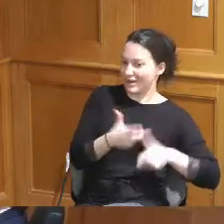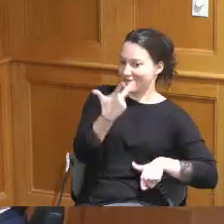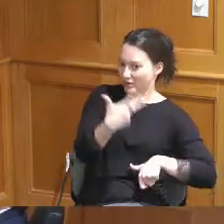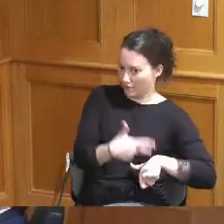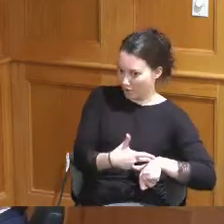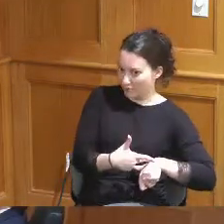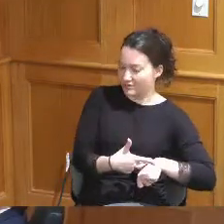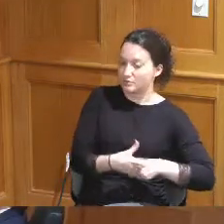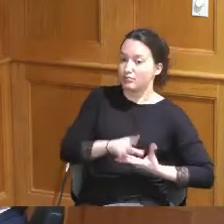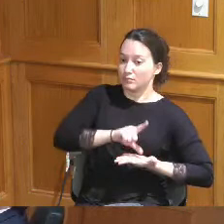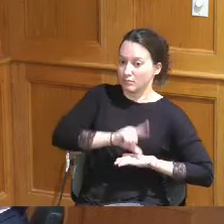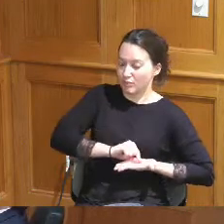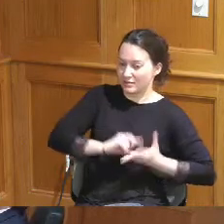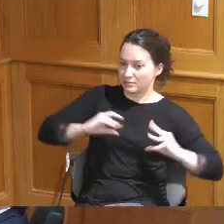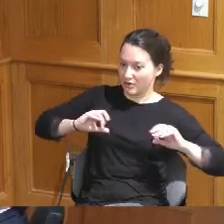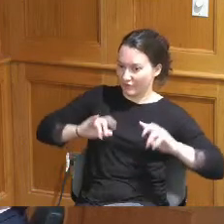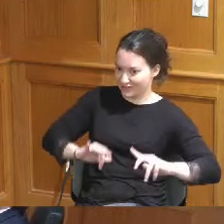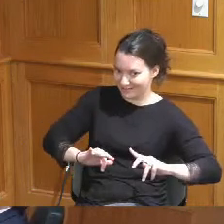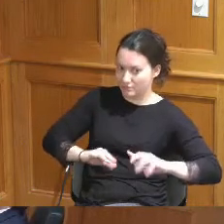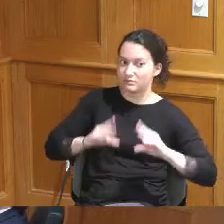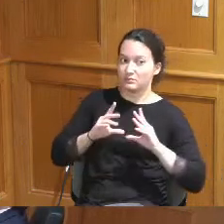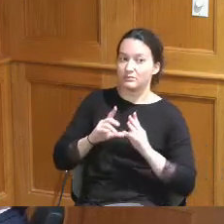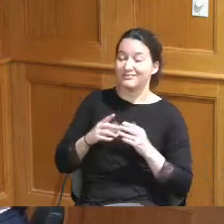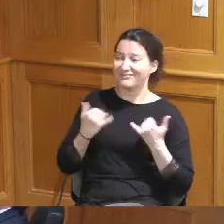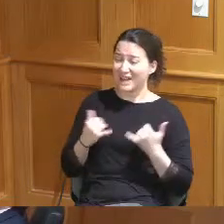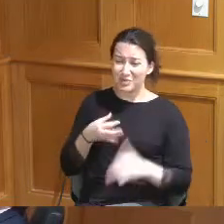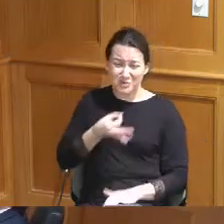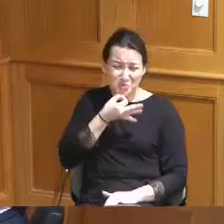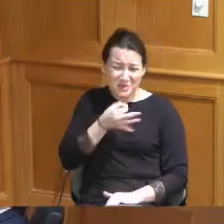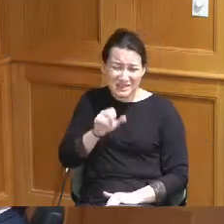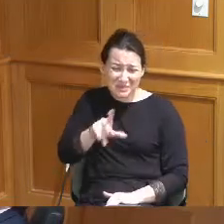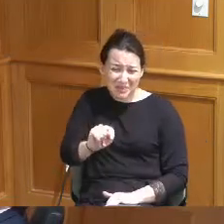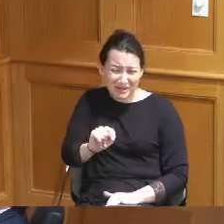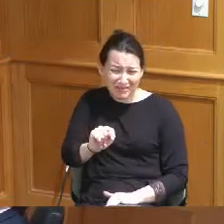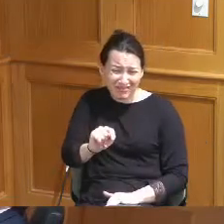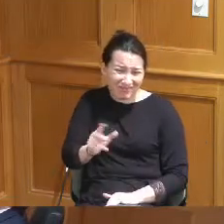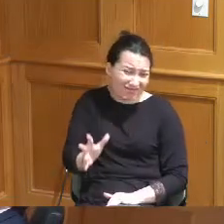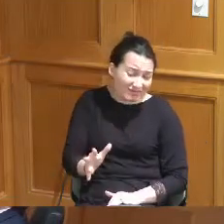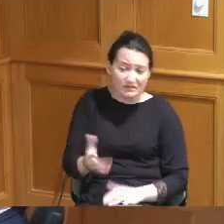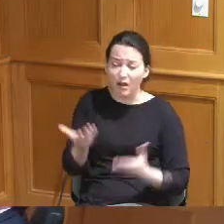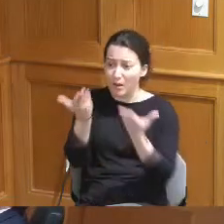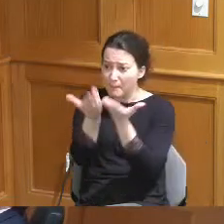have a press conference and so we're going into September and so I want the public to know that